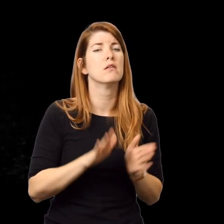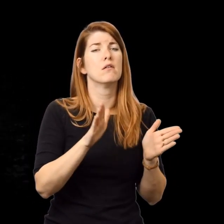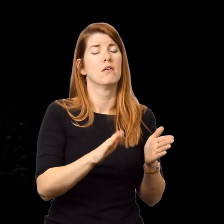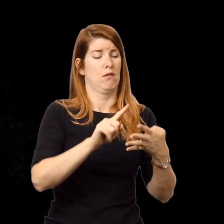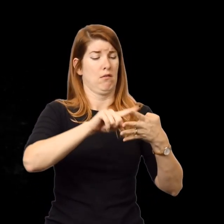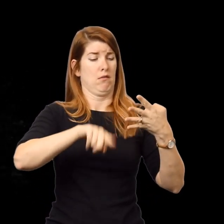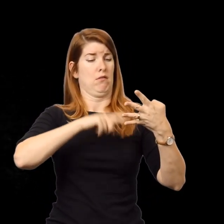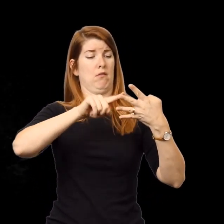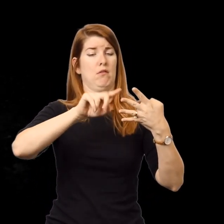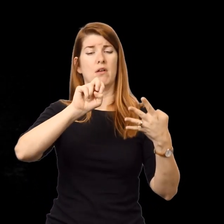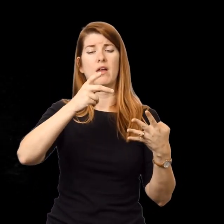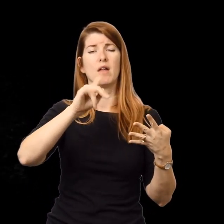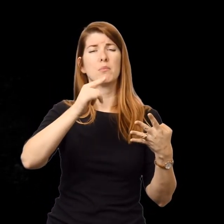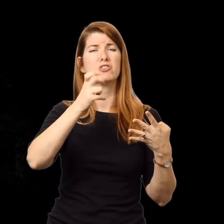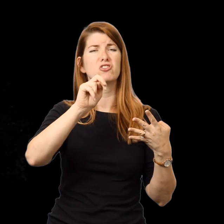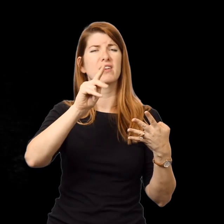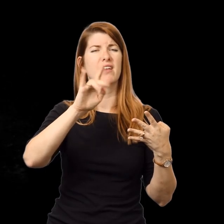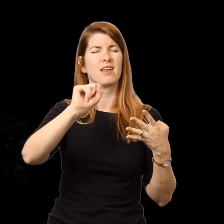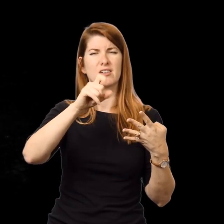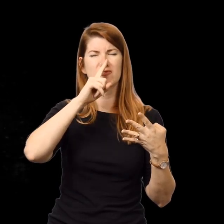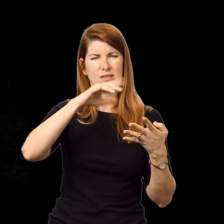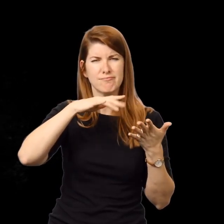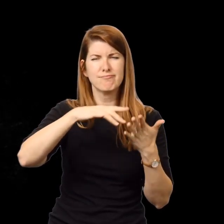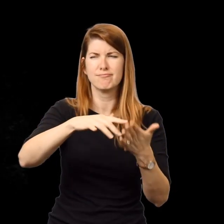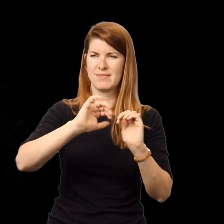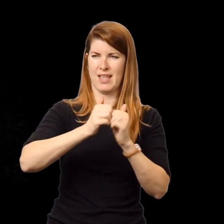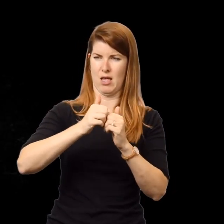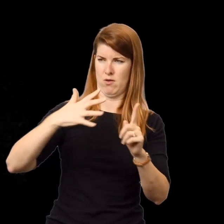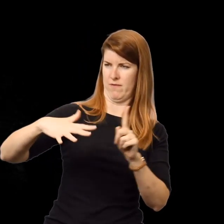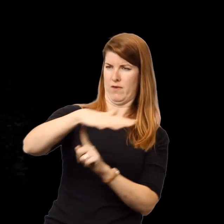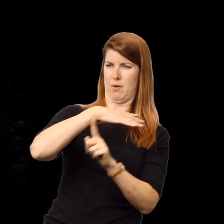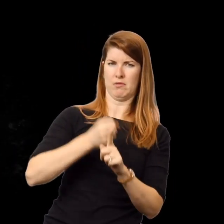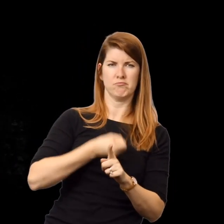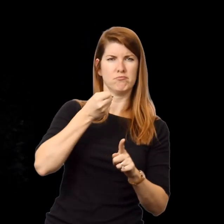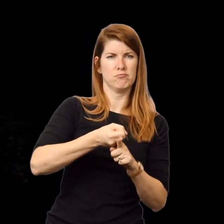Epigenetics is the study of how environment affects gene expression.